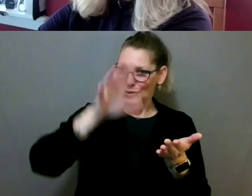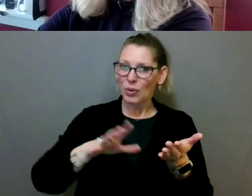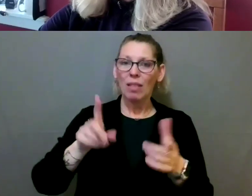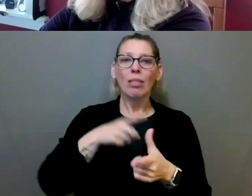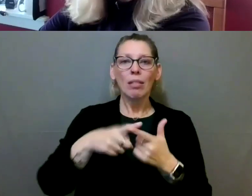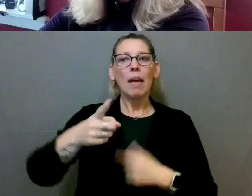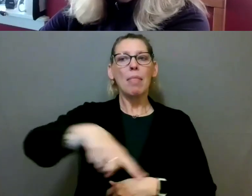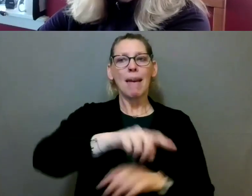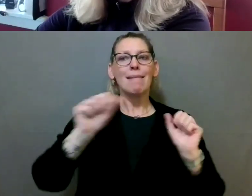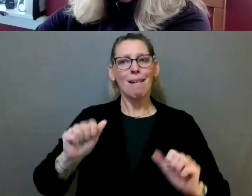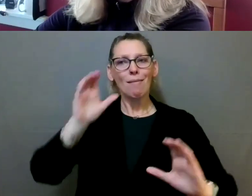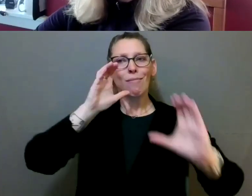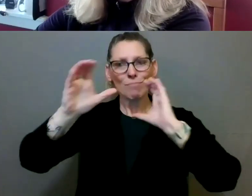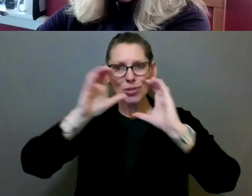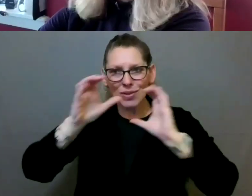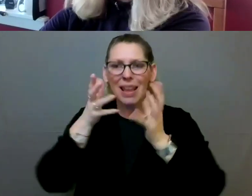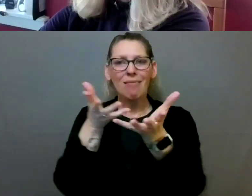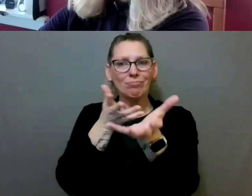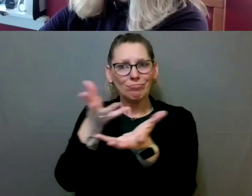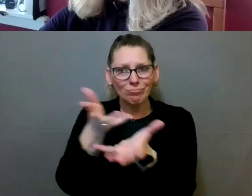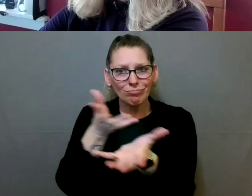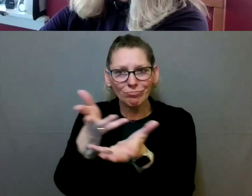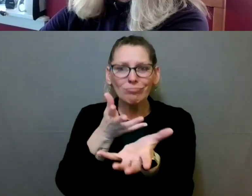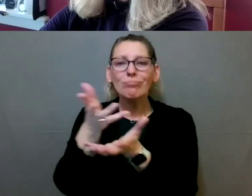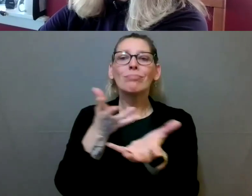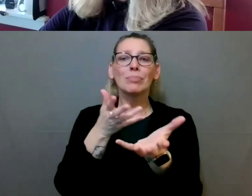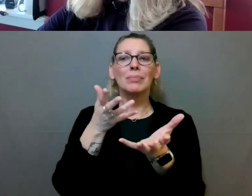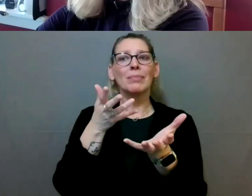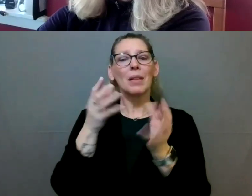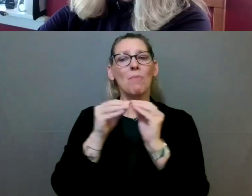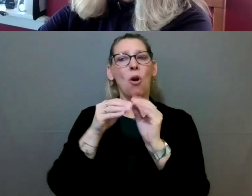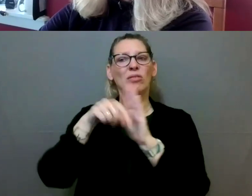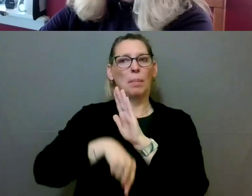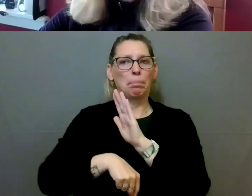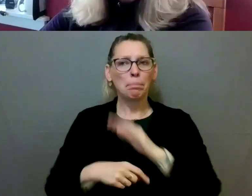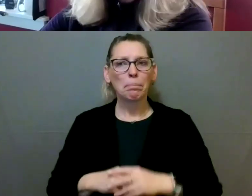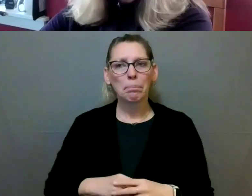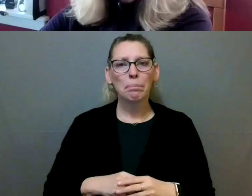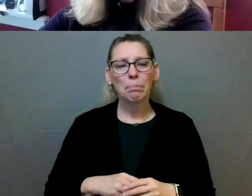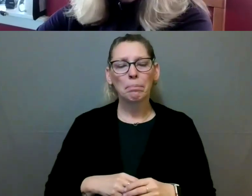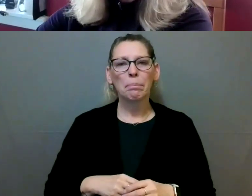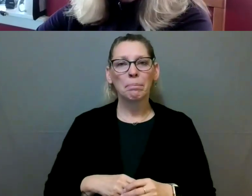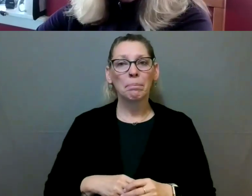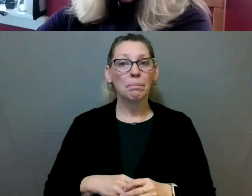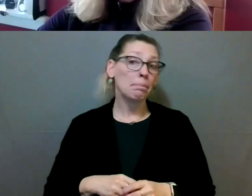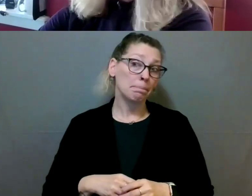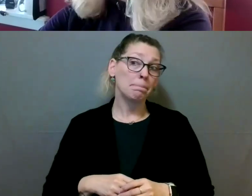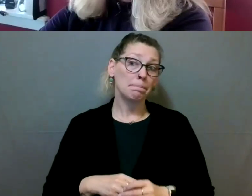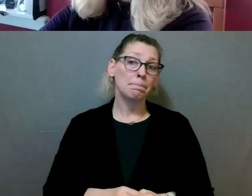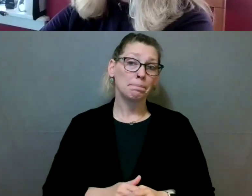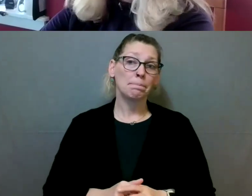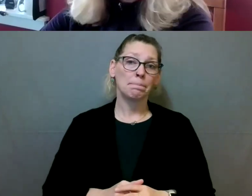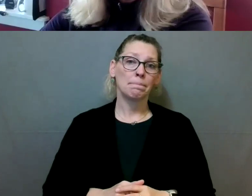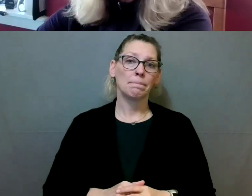communicate and a way to interact with each other on on a deeper level